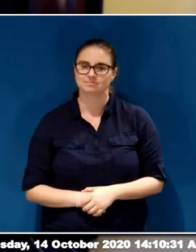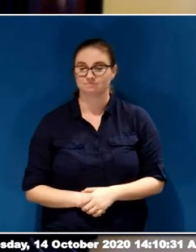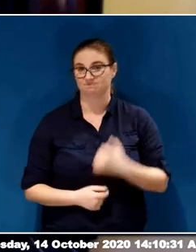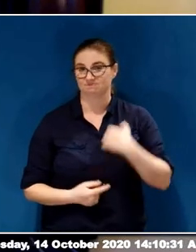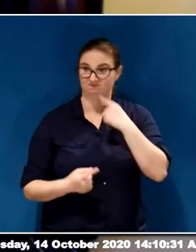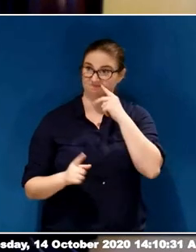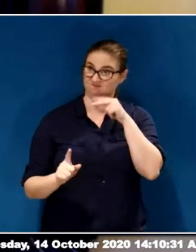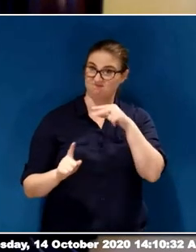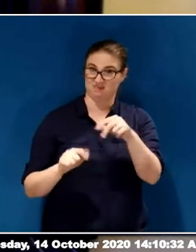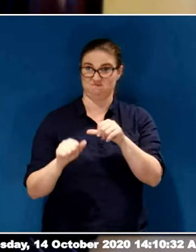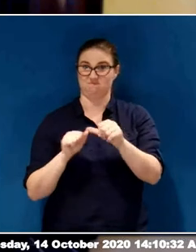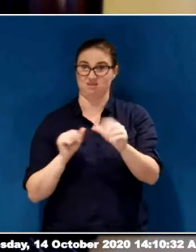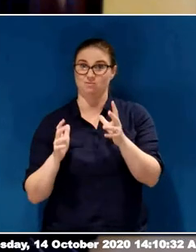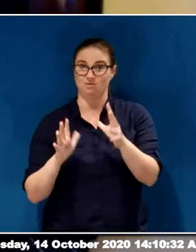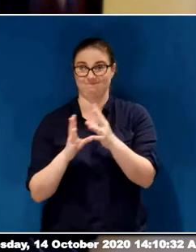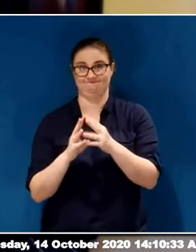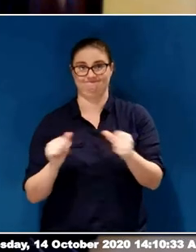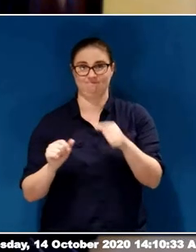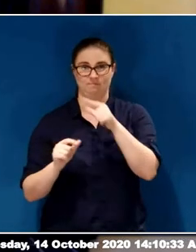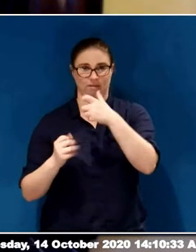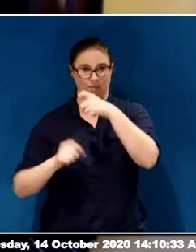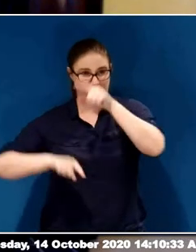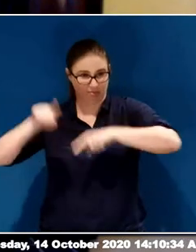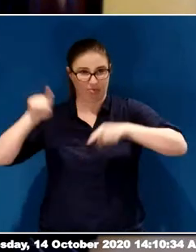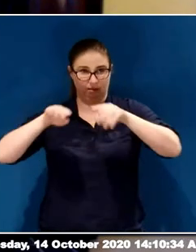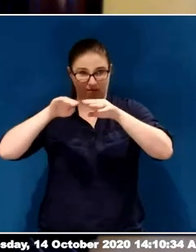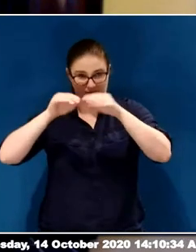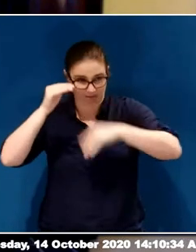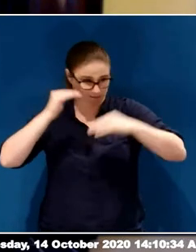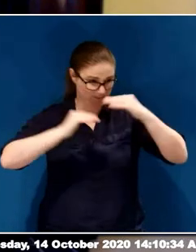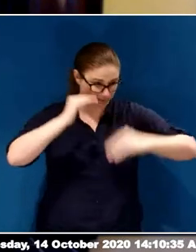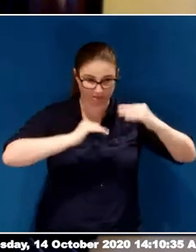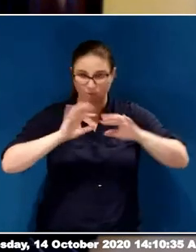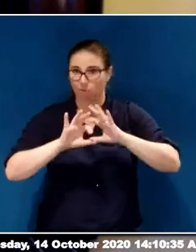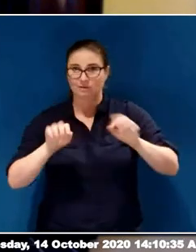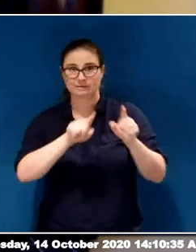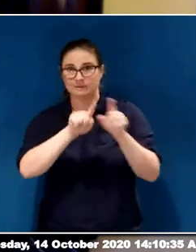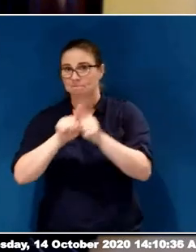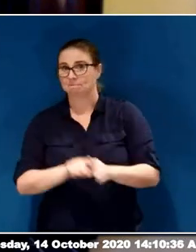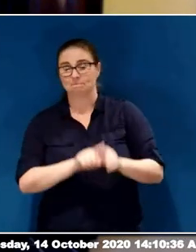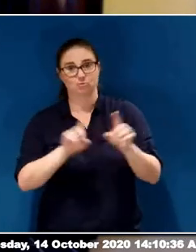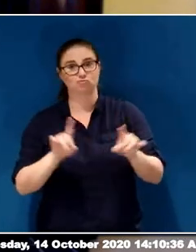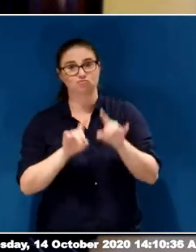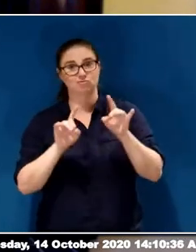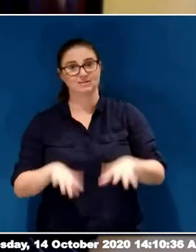For example, making it optional to plan or consult for students who do not